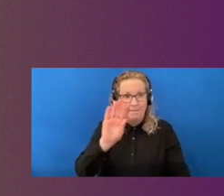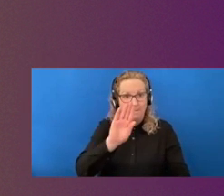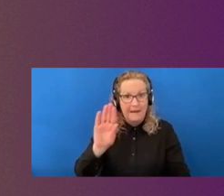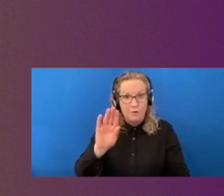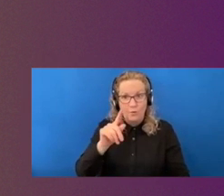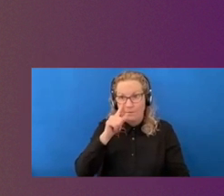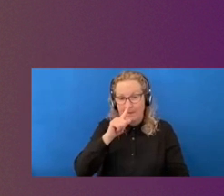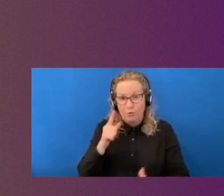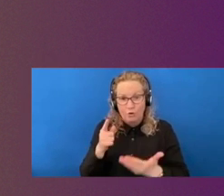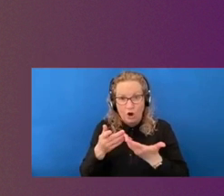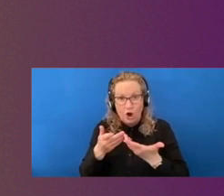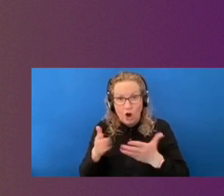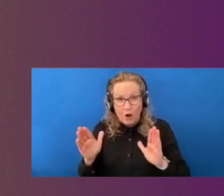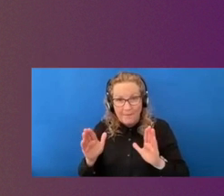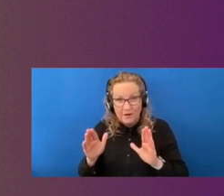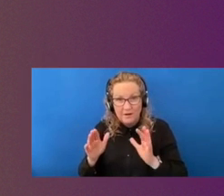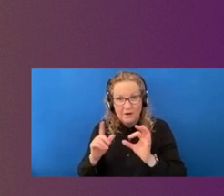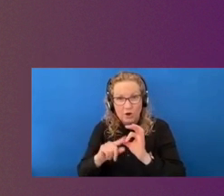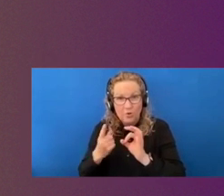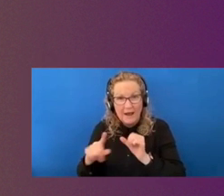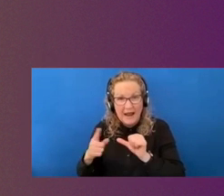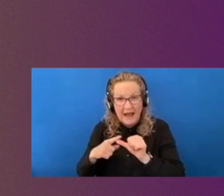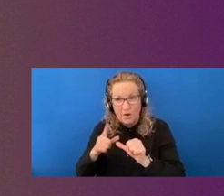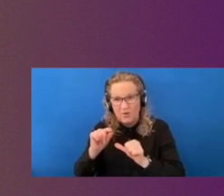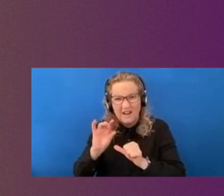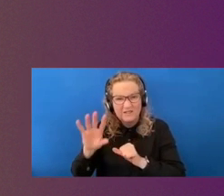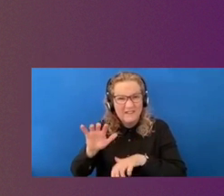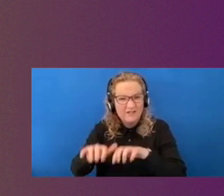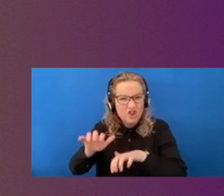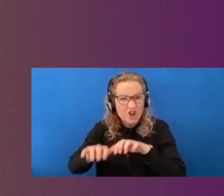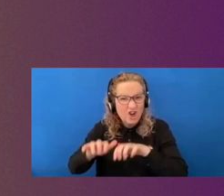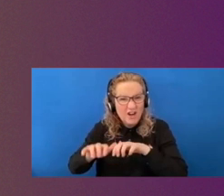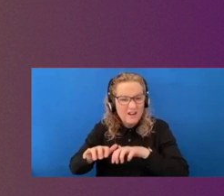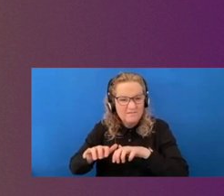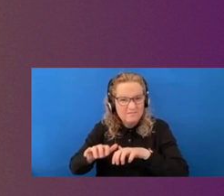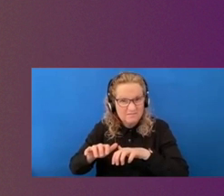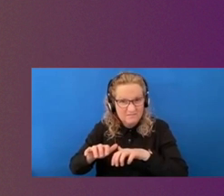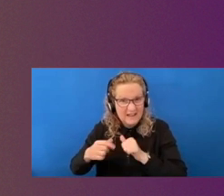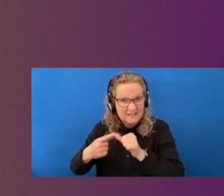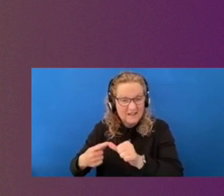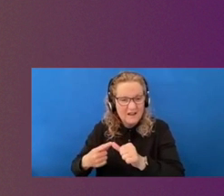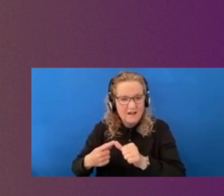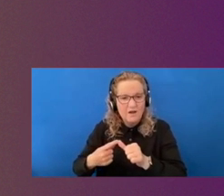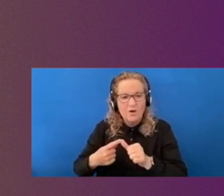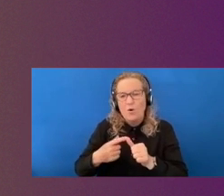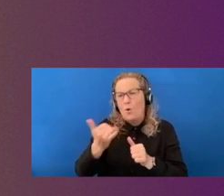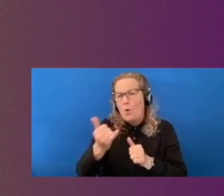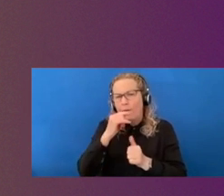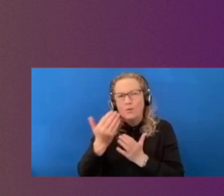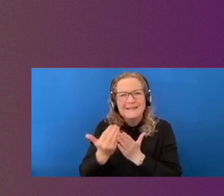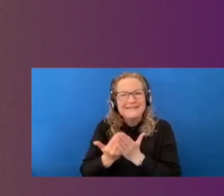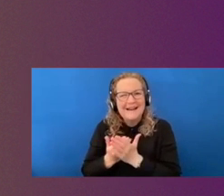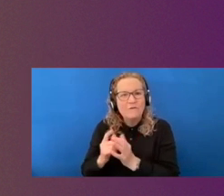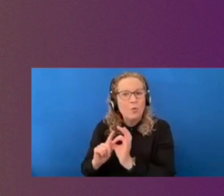to type out a quick reply to either of these or we can save them and maybe get your response in